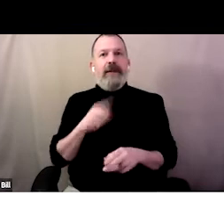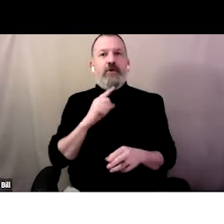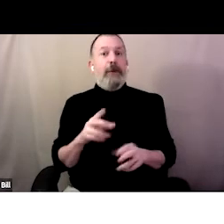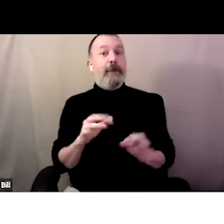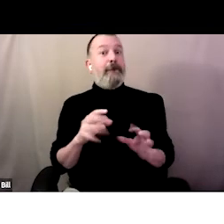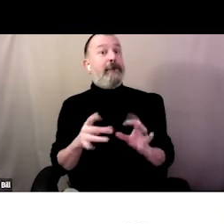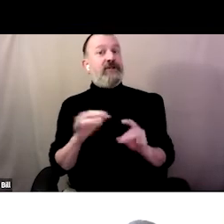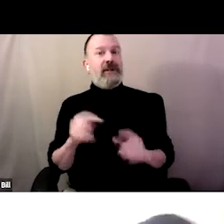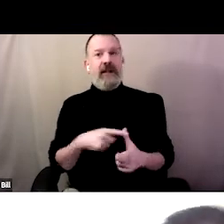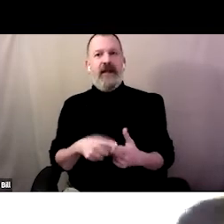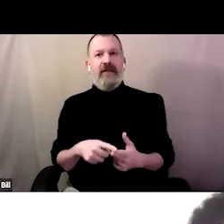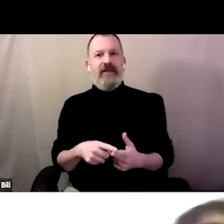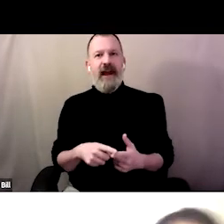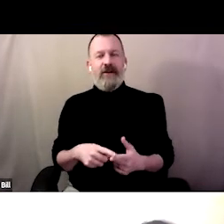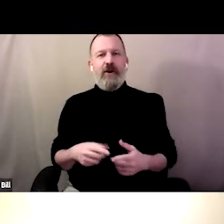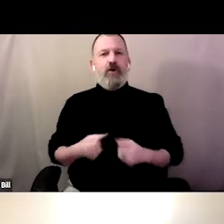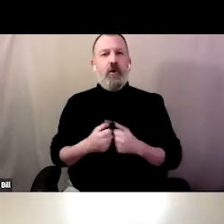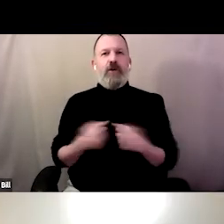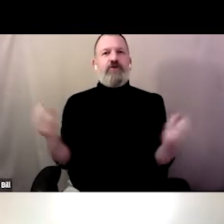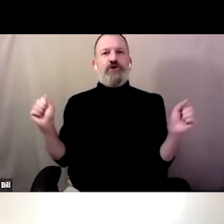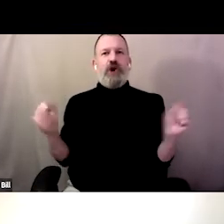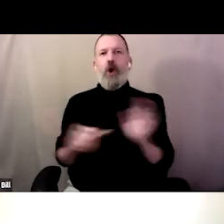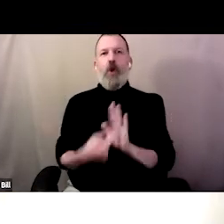the adversary your techniques, your tools, your procedures of doing it.